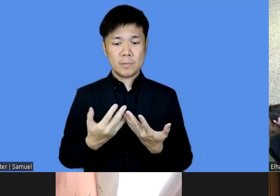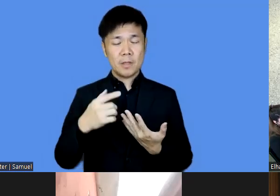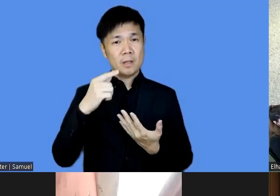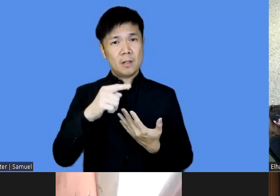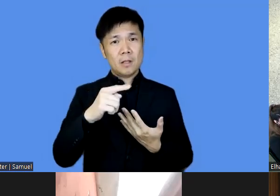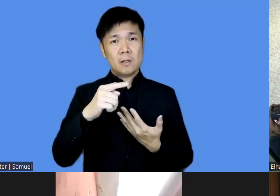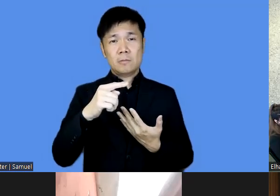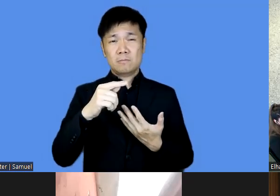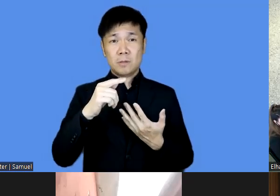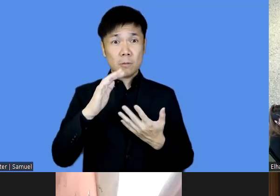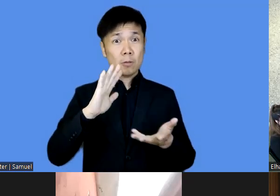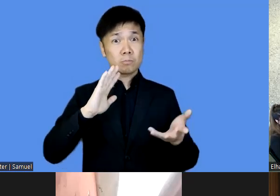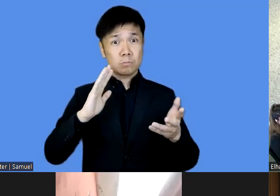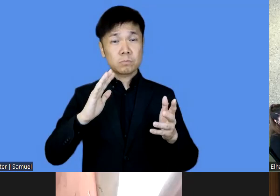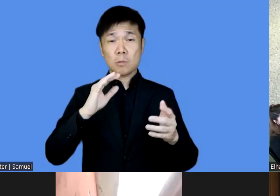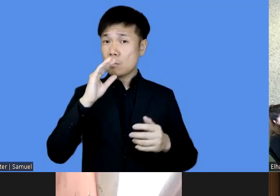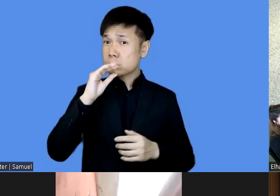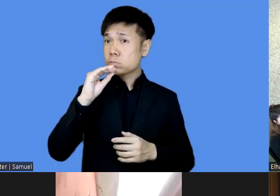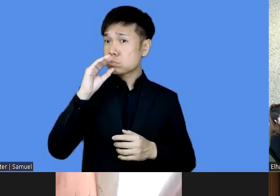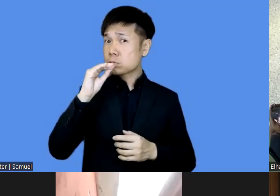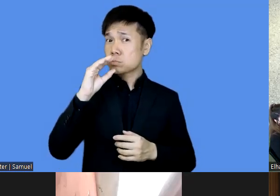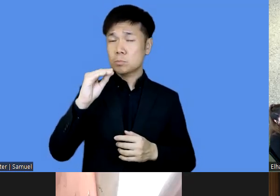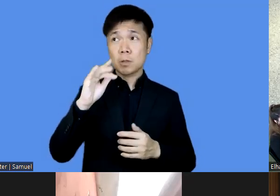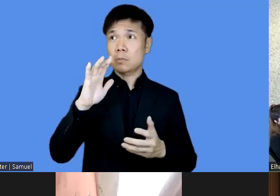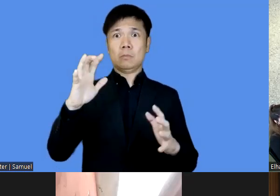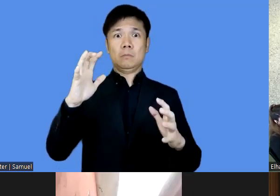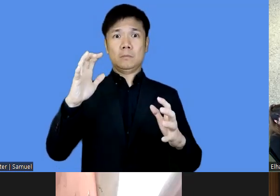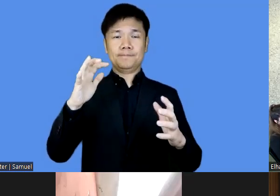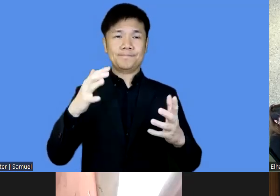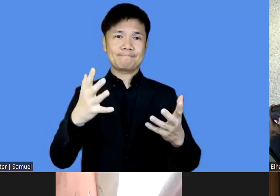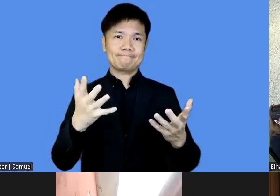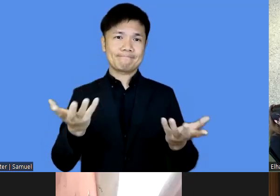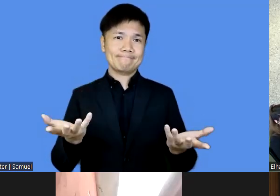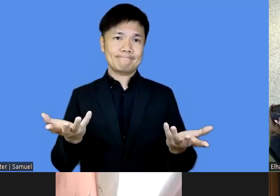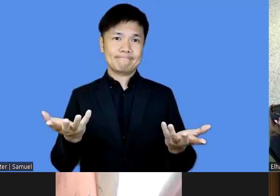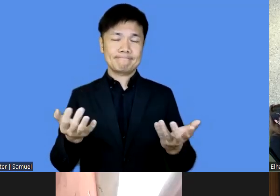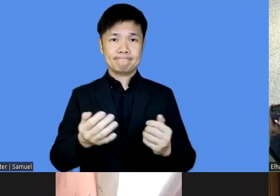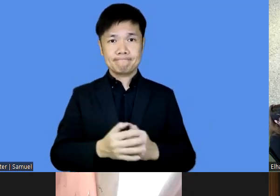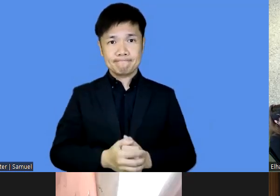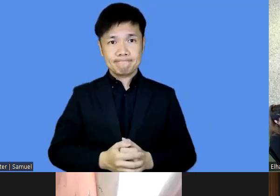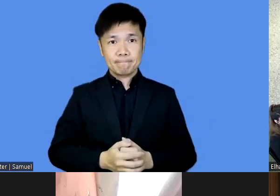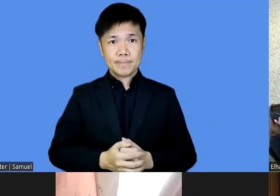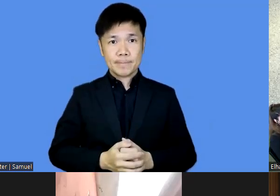I don't know what happened, but in any case, I think we got most of the message but if